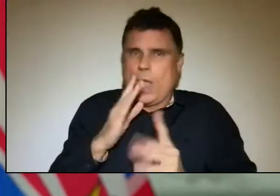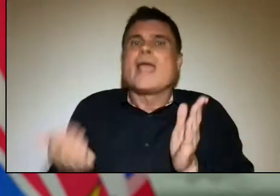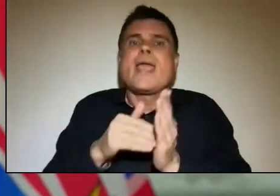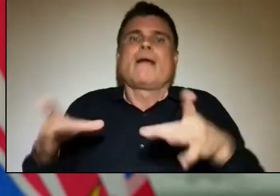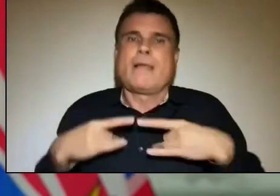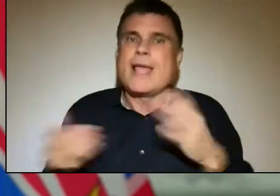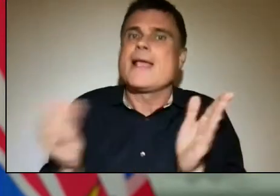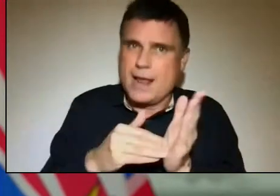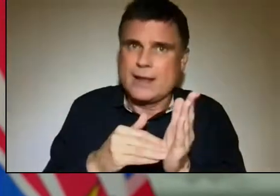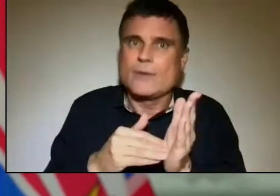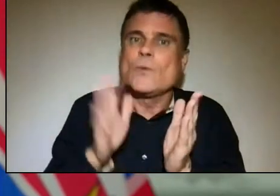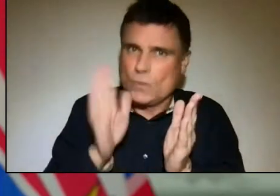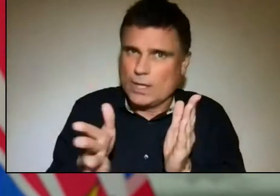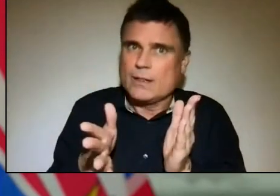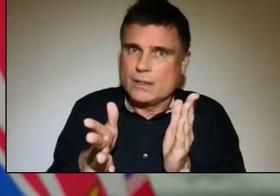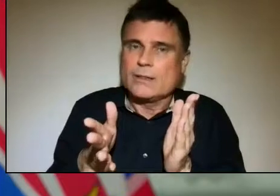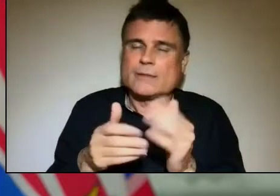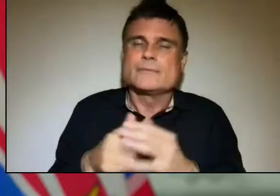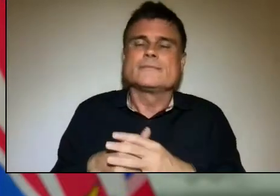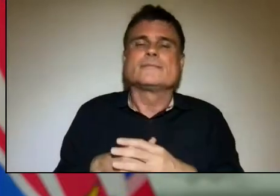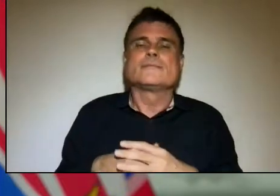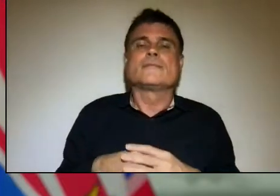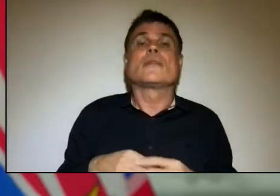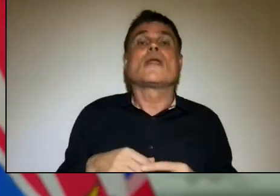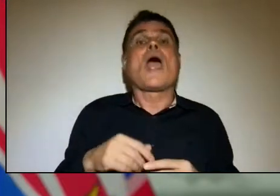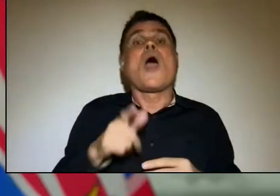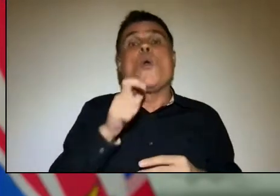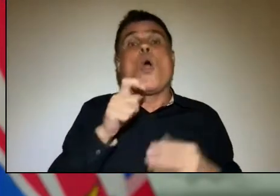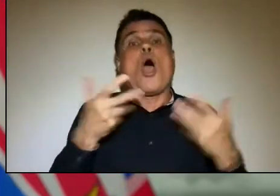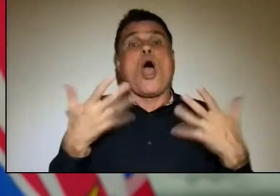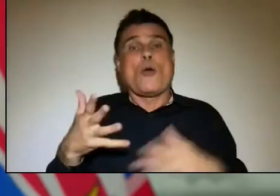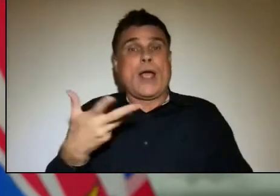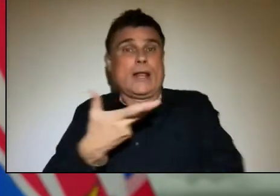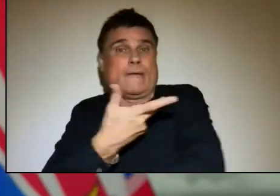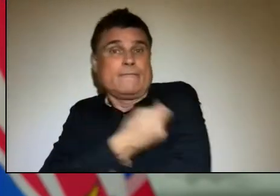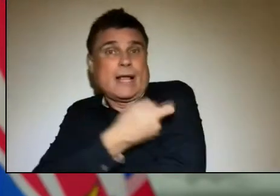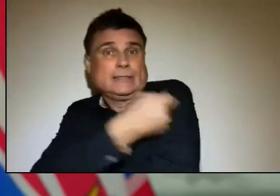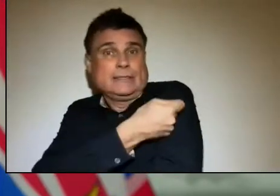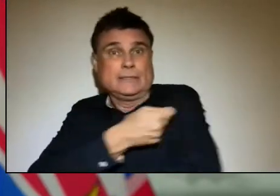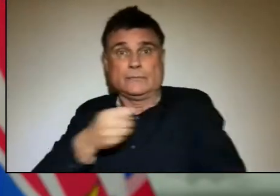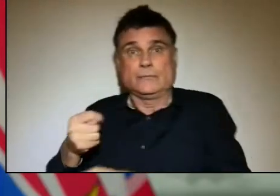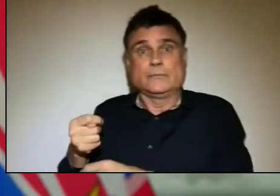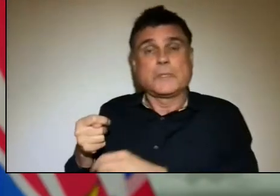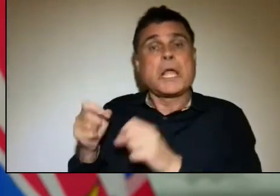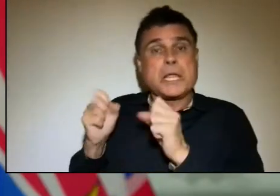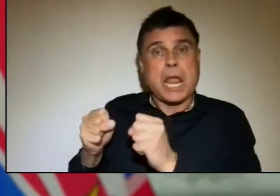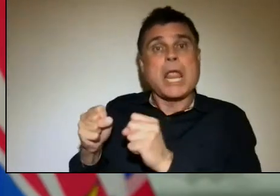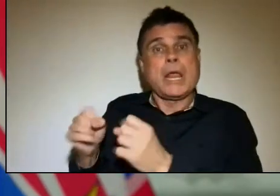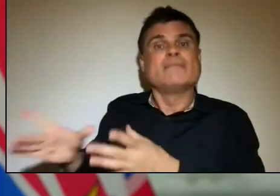infections in people who have been vaccinated, but some of the things that we are learning is